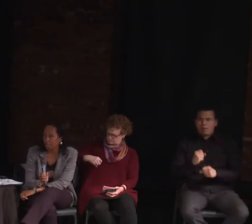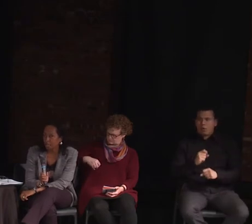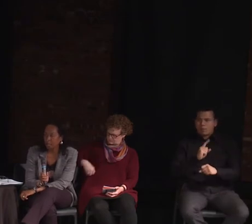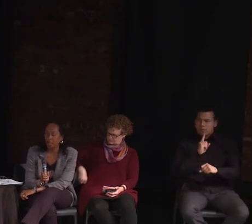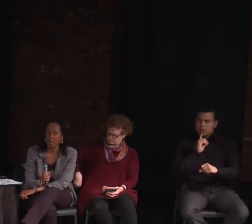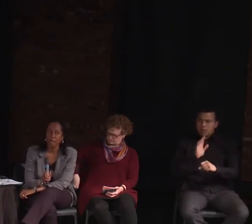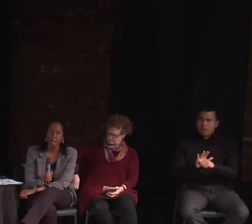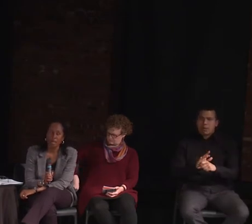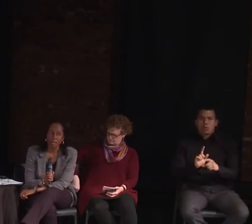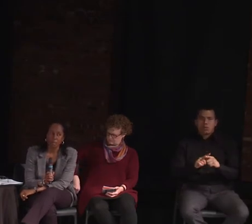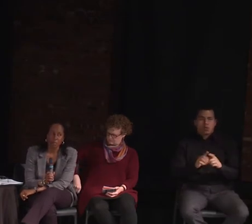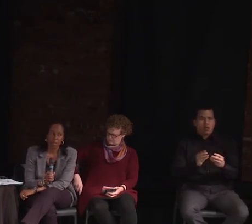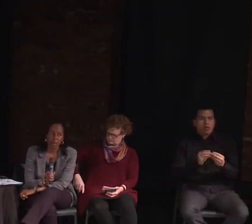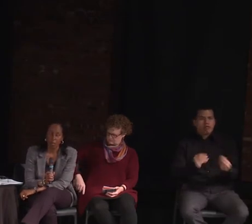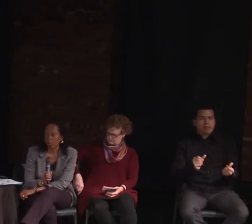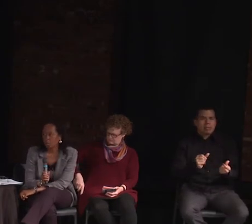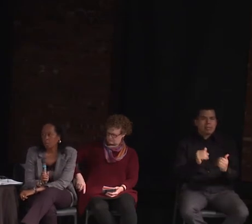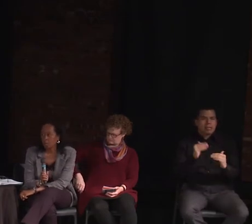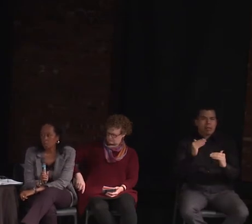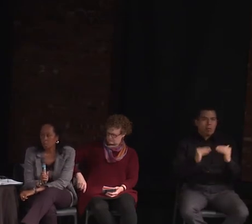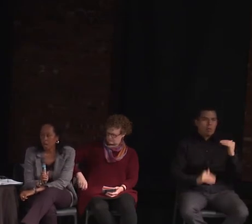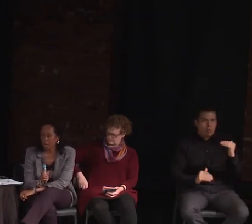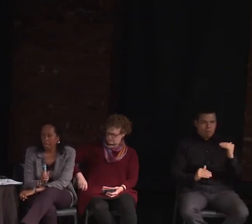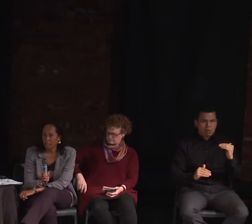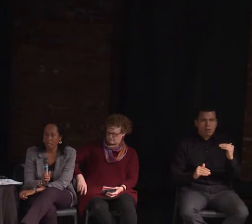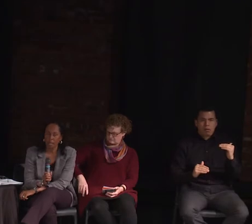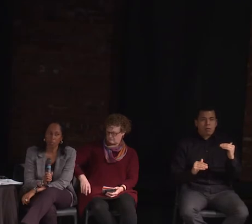worldwide.